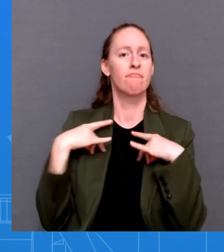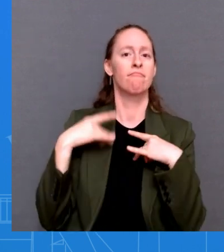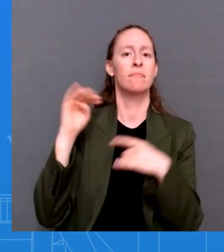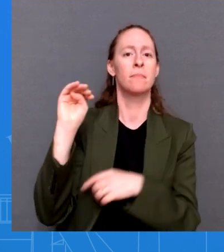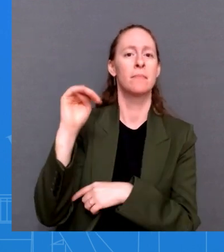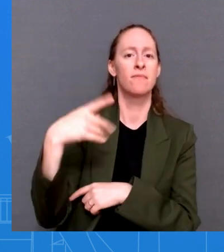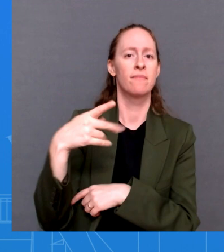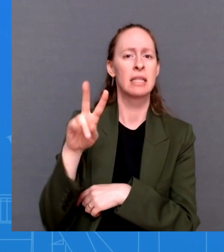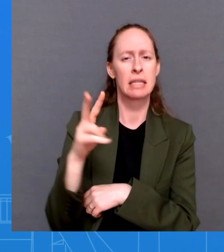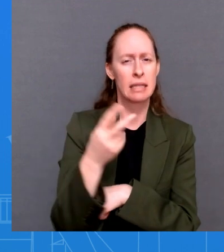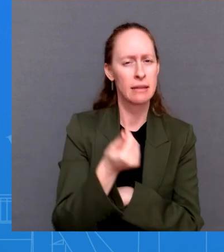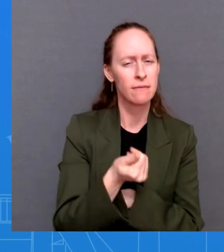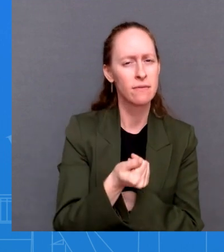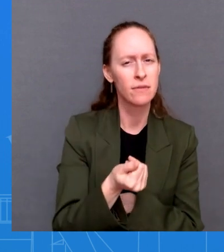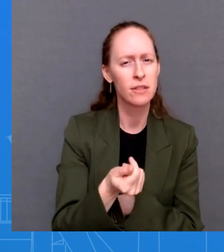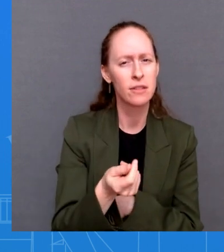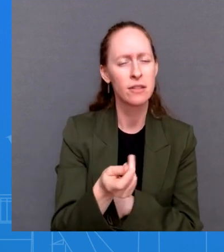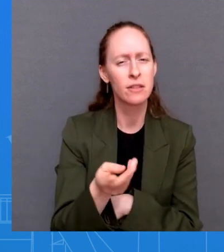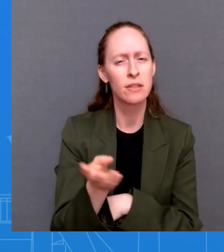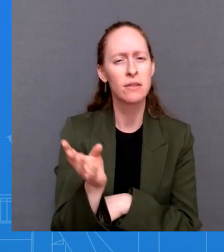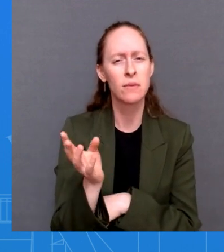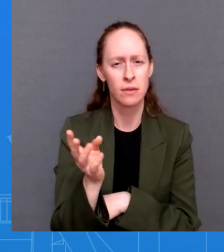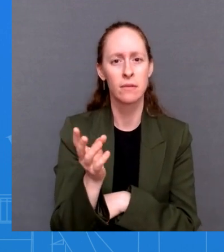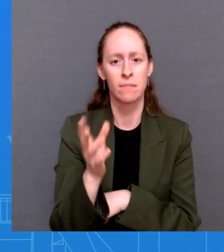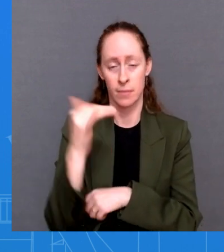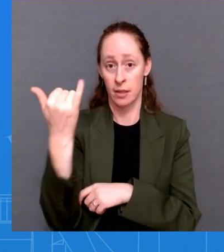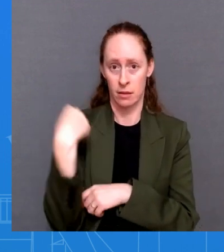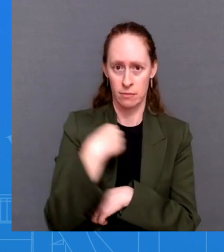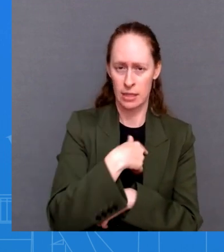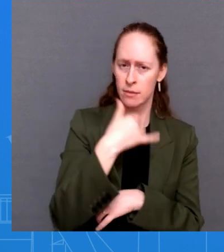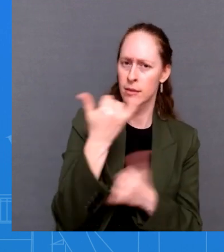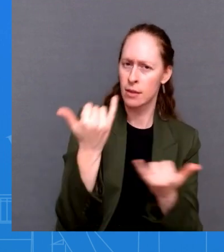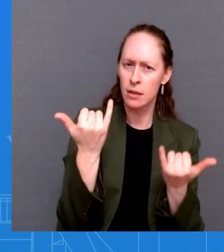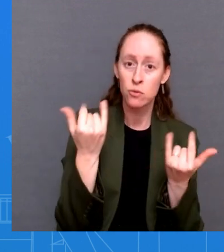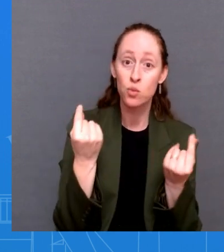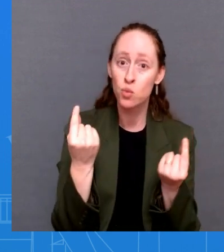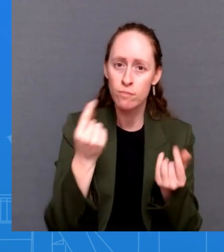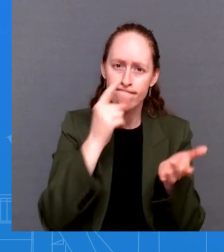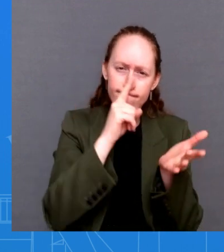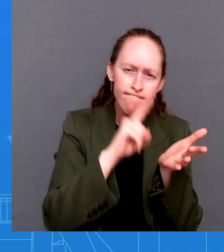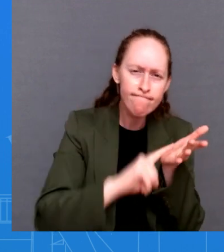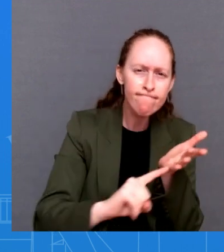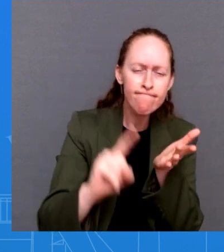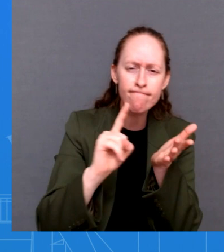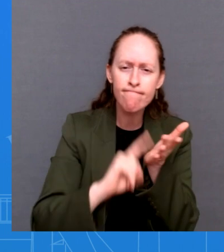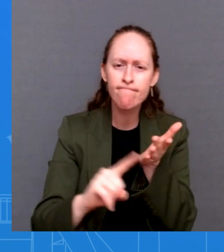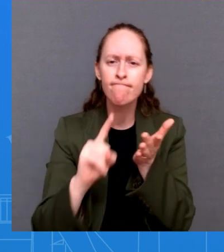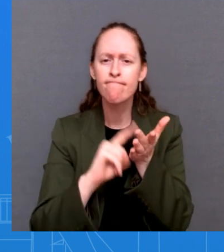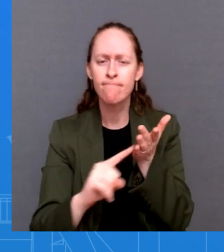and for the most part, we are finding that they all have some epidemiologic link to either a known case or a known exposure.